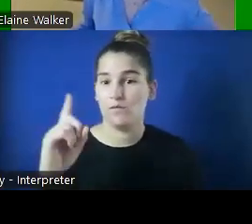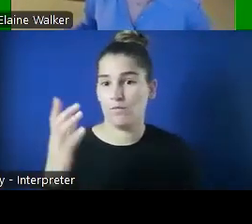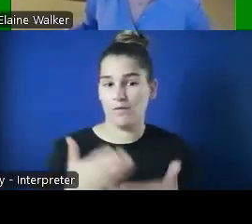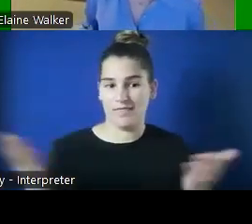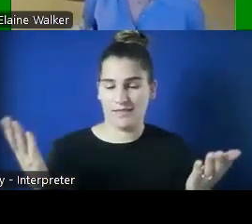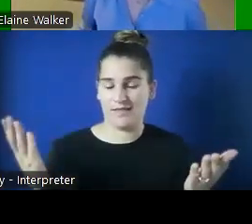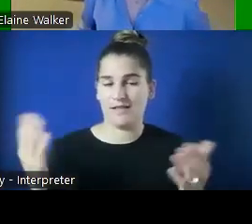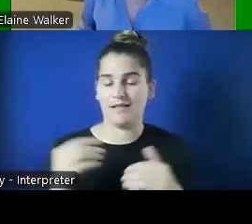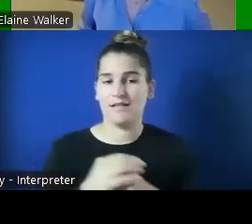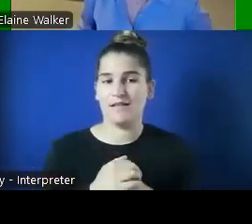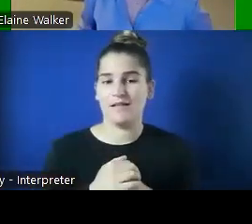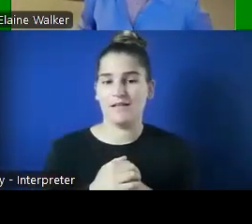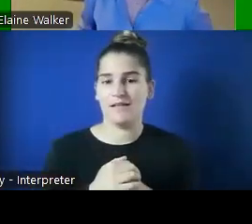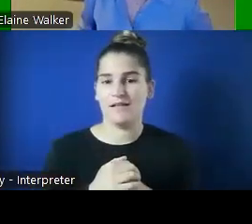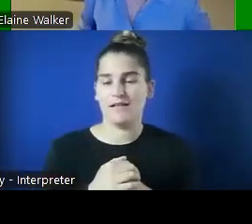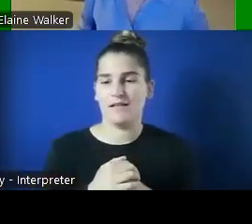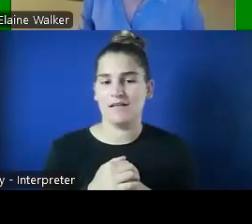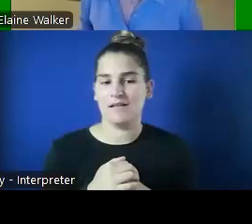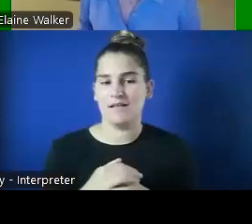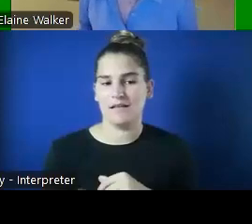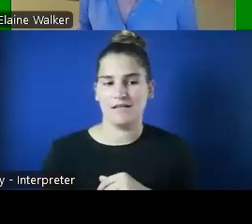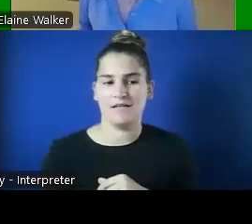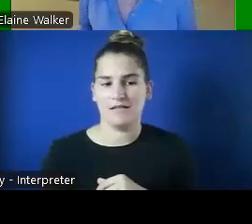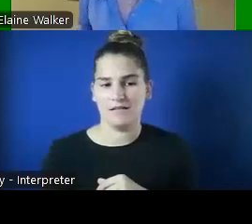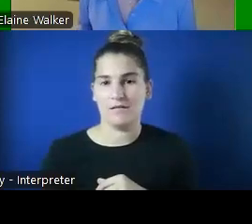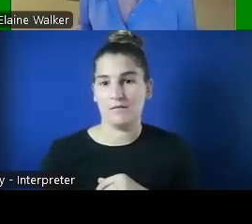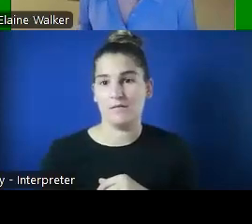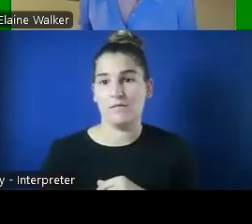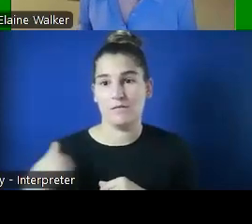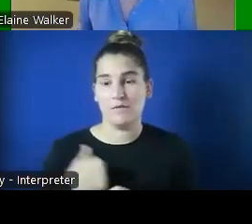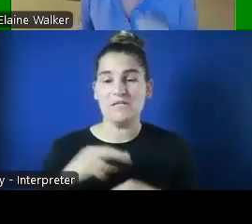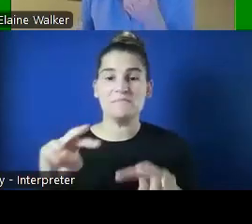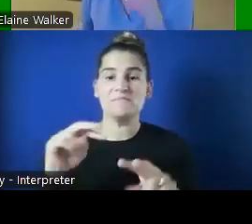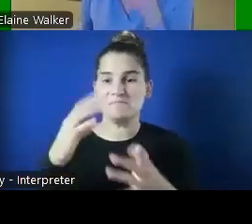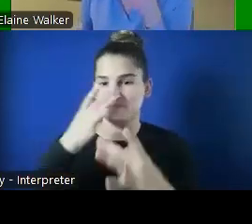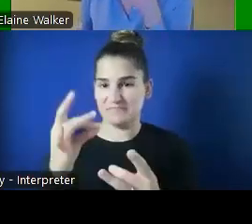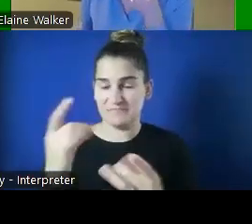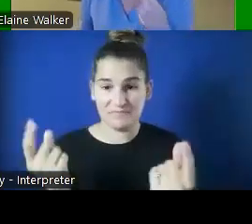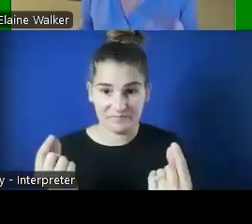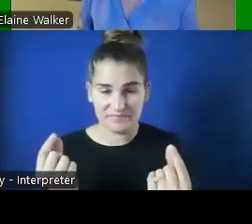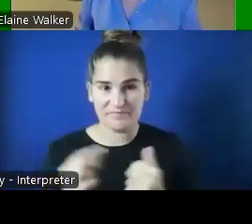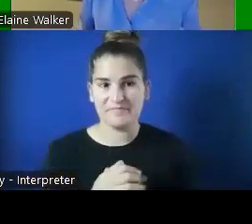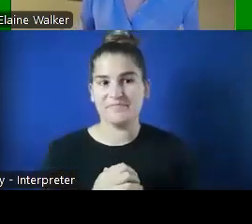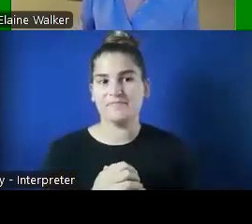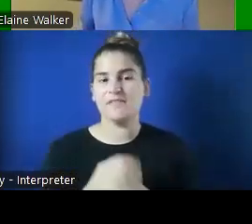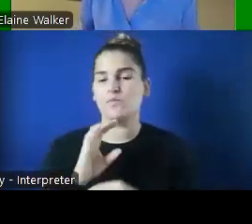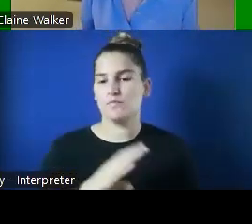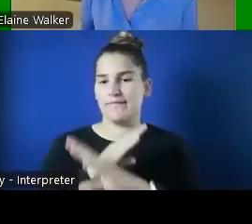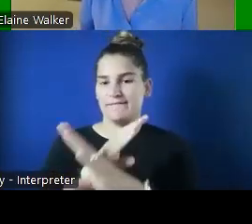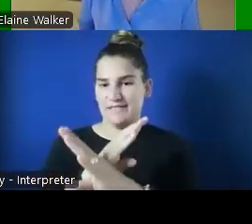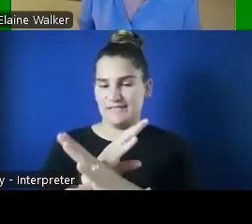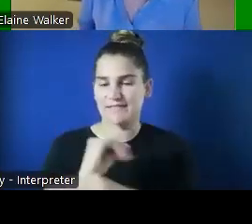that we are increasingly interested in is preventive interventions that